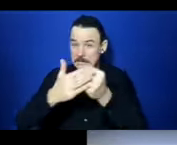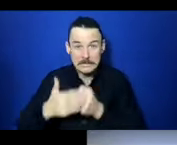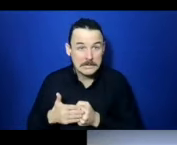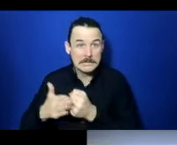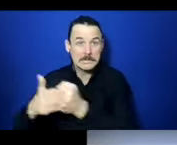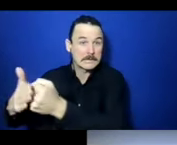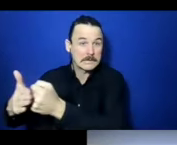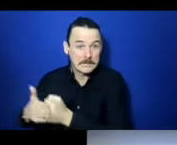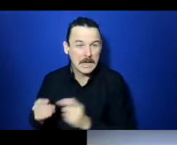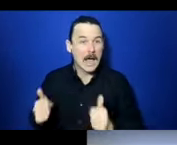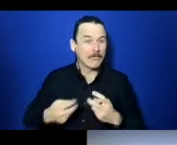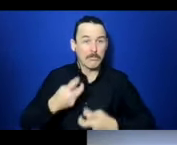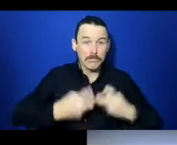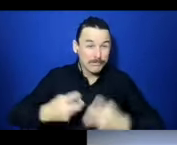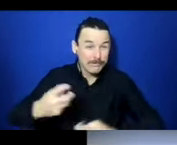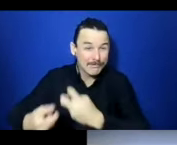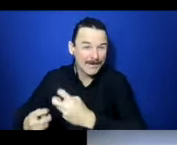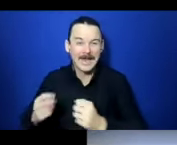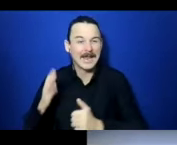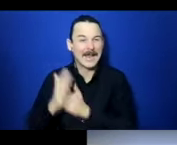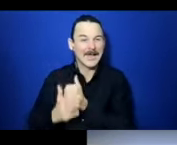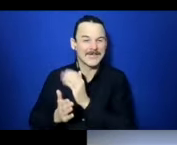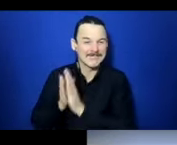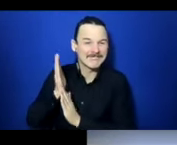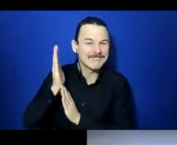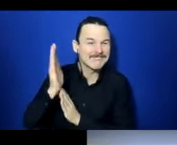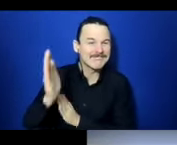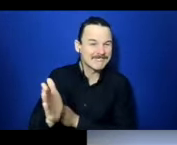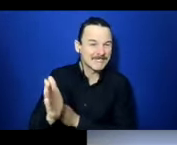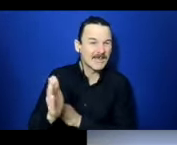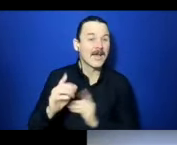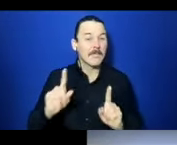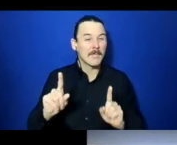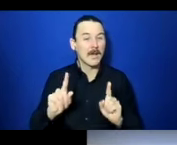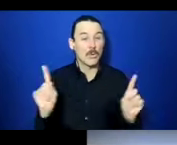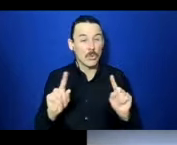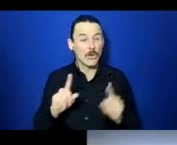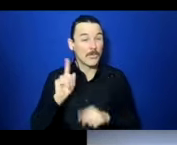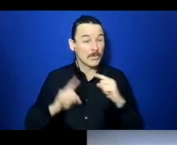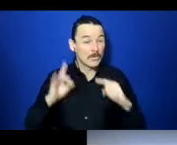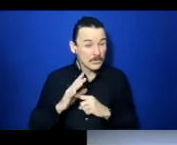but really the most important thing is to have strong leadership. You know Commissioner Calise